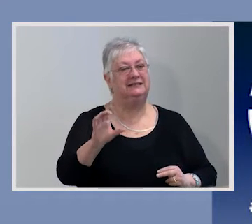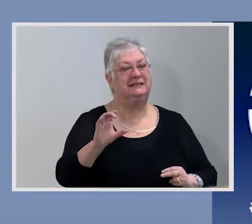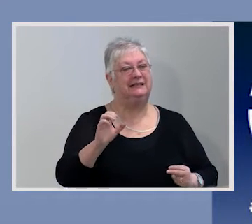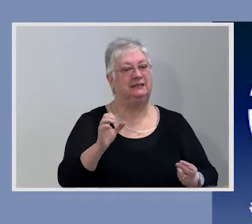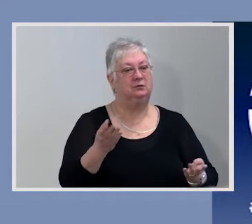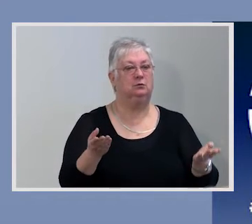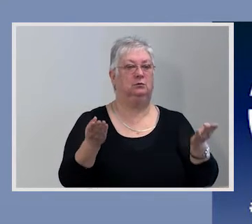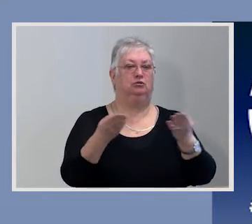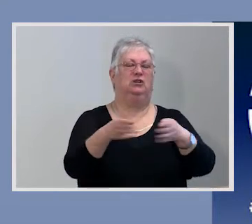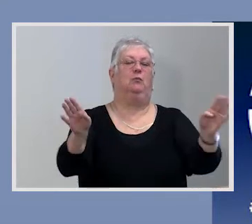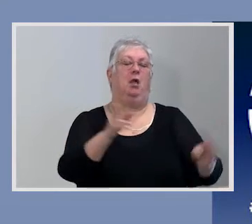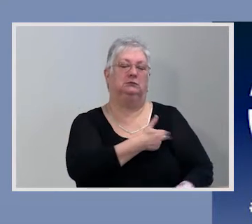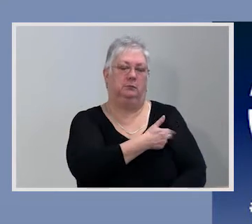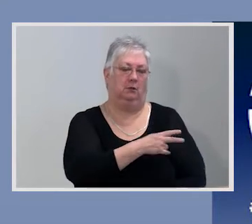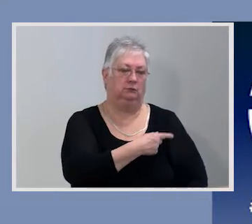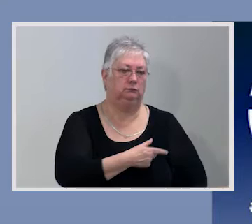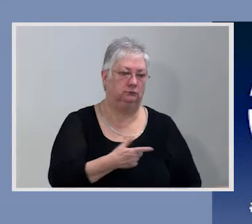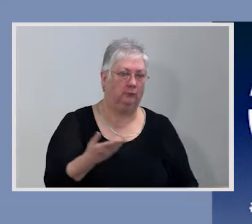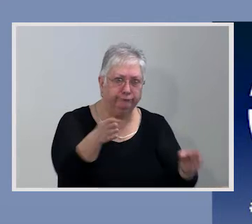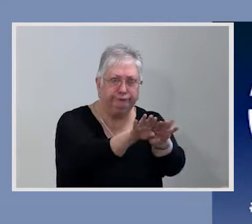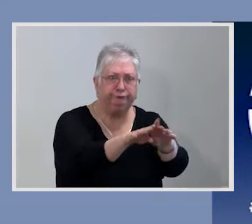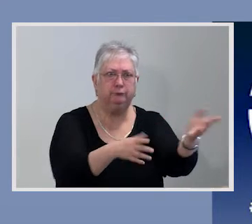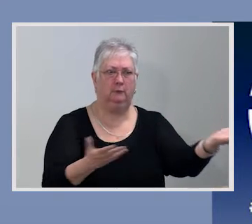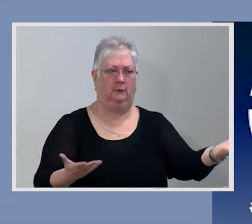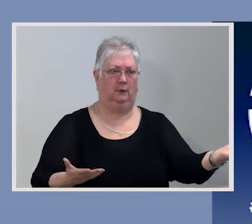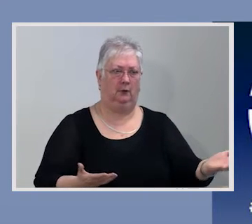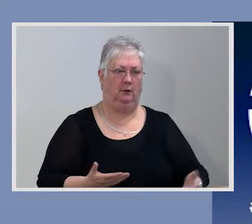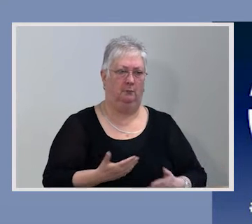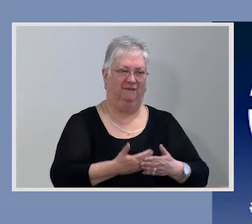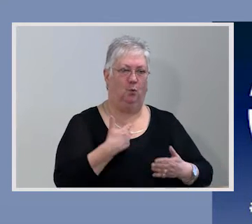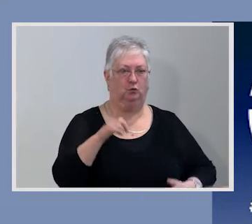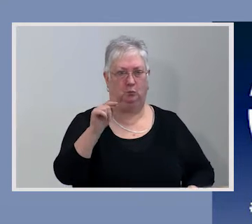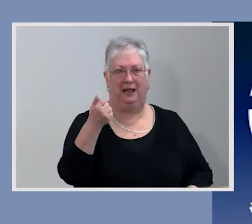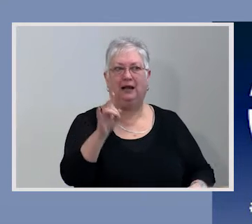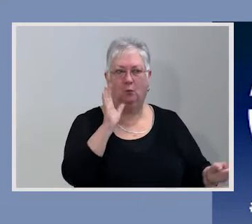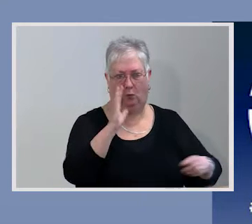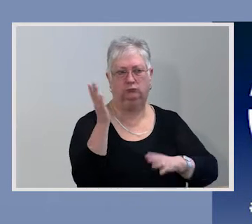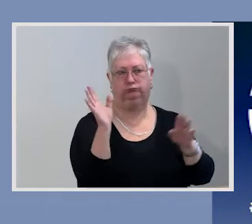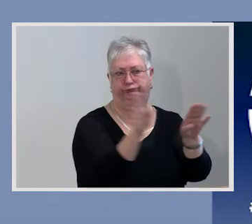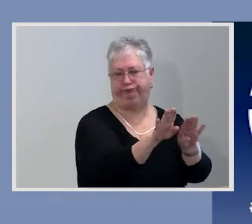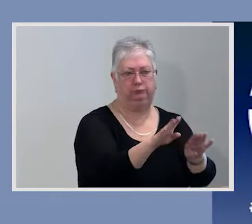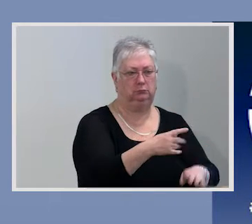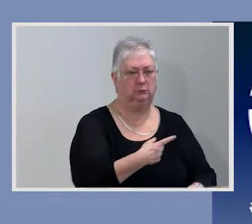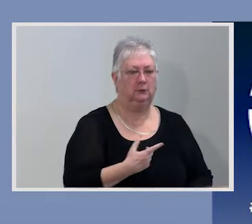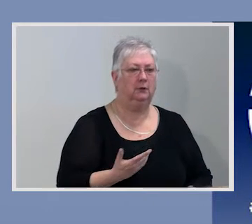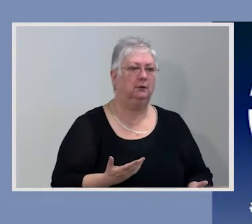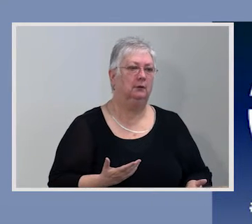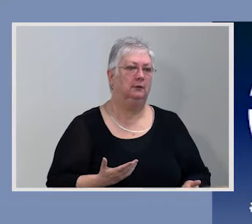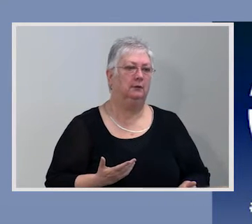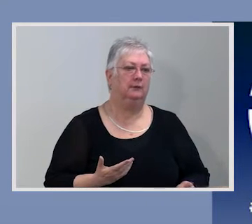THIS ADMINISTRATION. $222 MILLION FOR BEHAVIORAL HEALTH SERVICES. 9 MILLION FOR NUTRITION PROGRAM